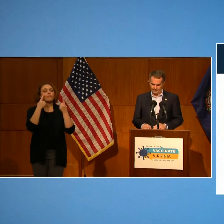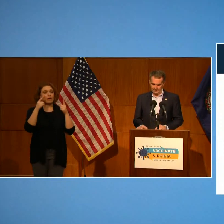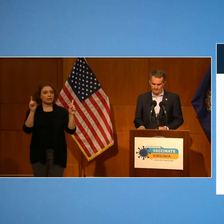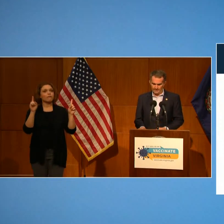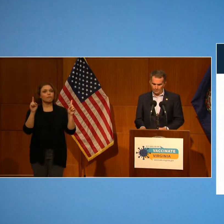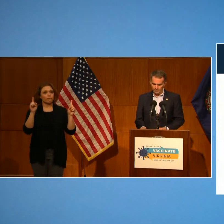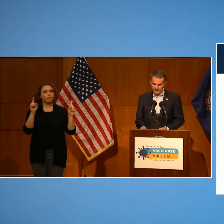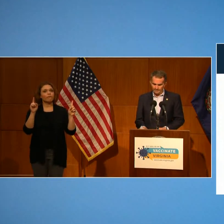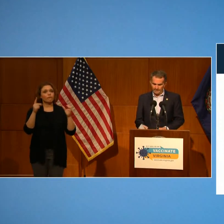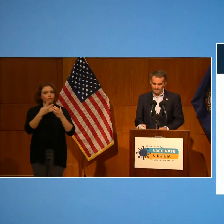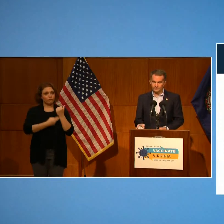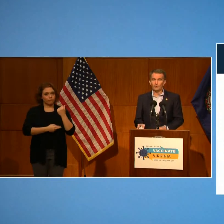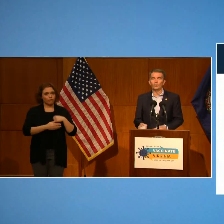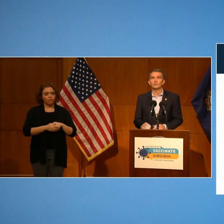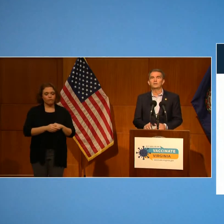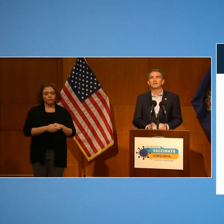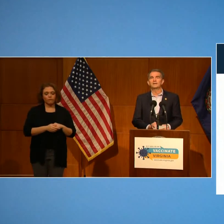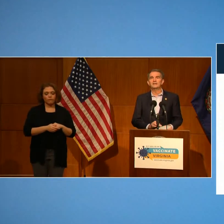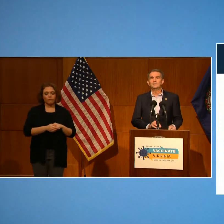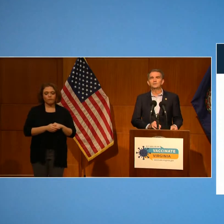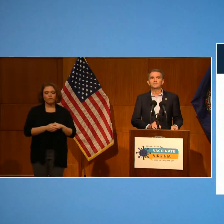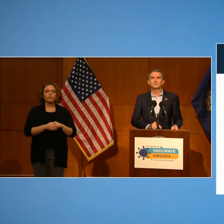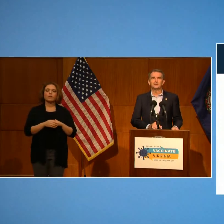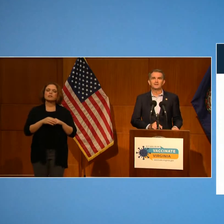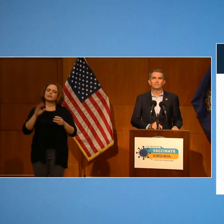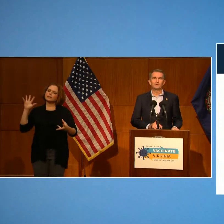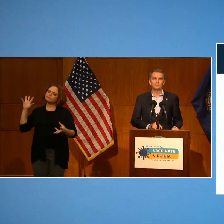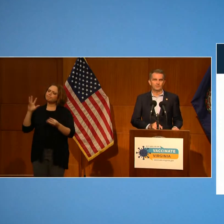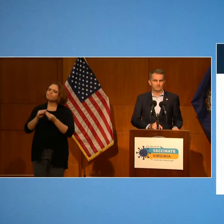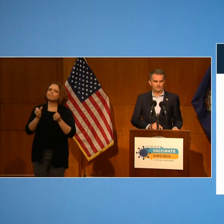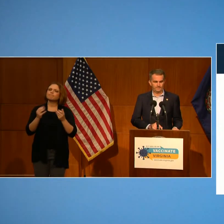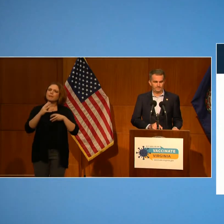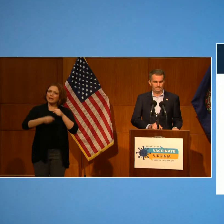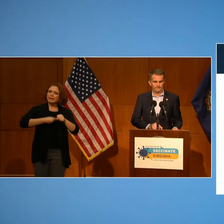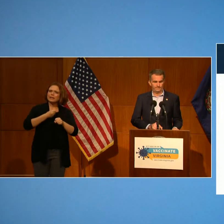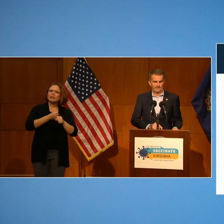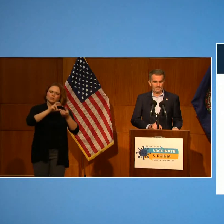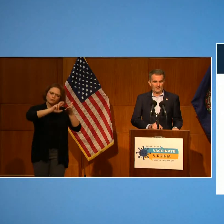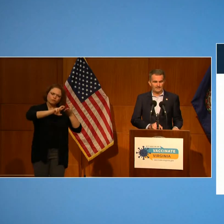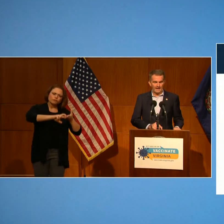VACCINES ARE INCREDIBLY SAFE